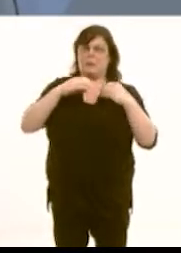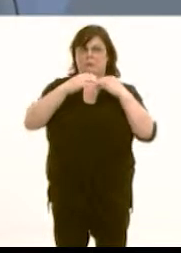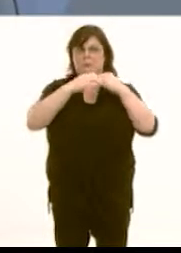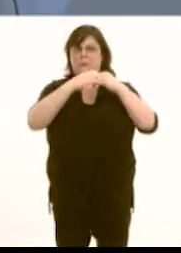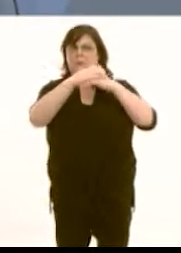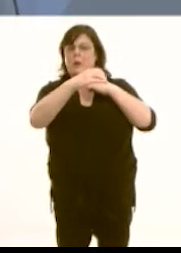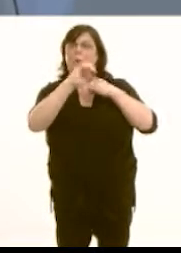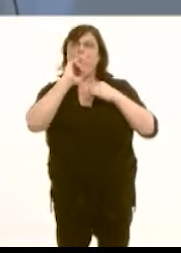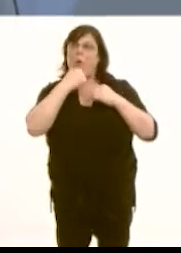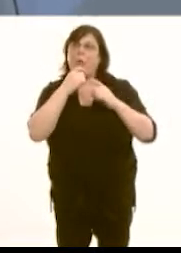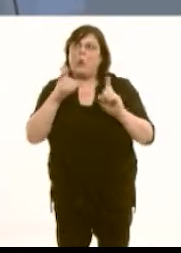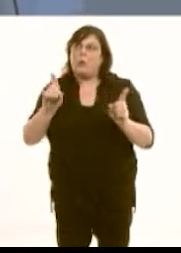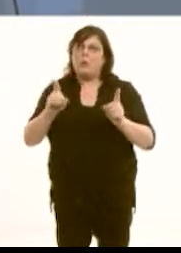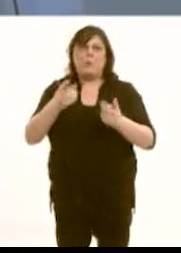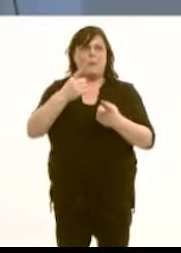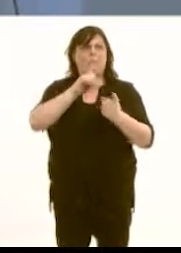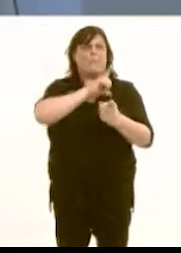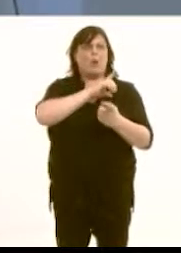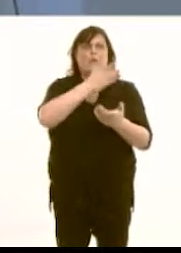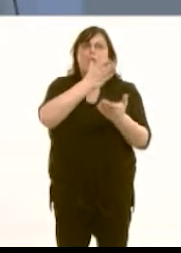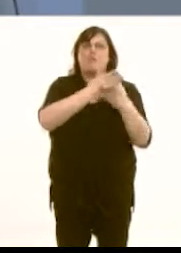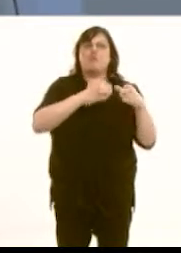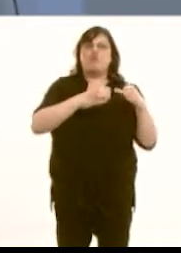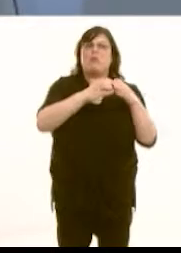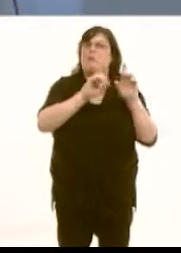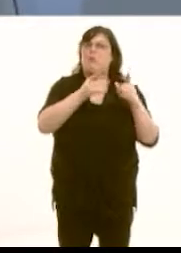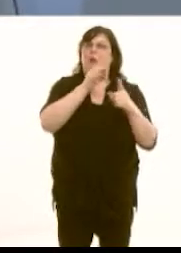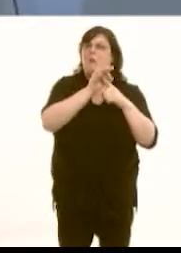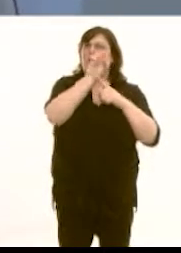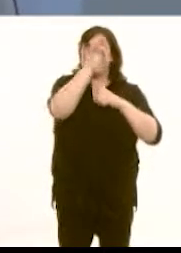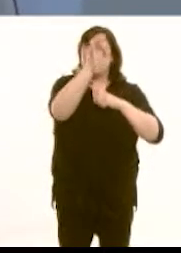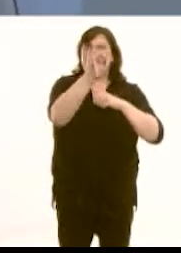Obviously, the trust find themselves unable to bid for grants et cetera without secure